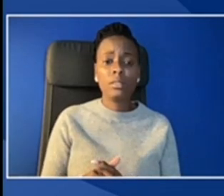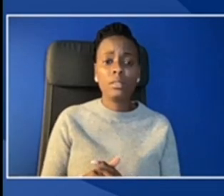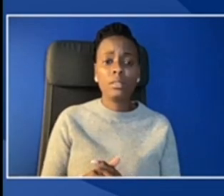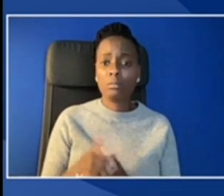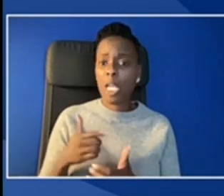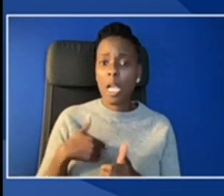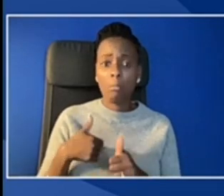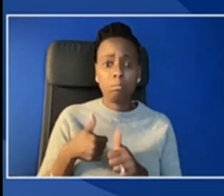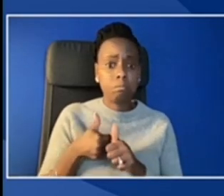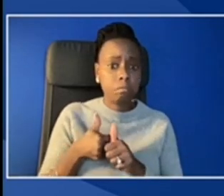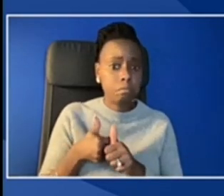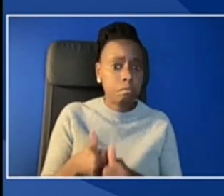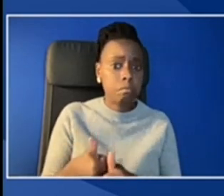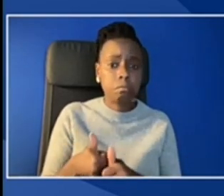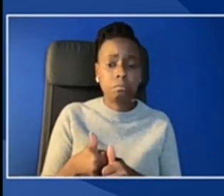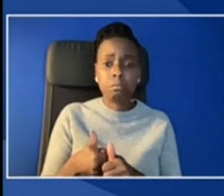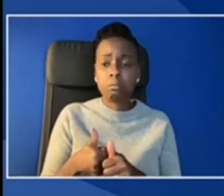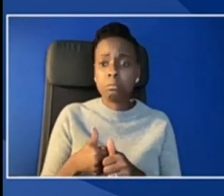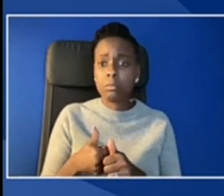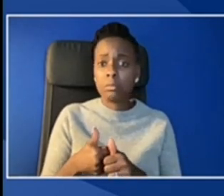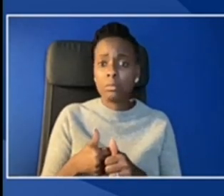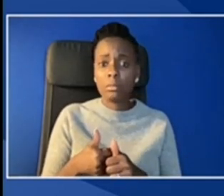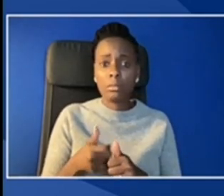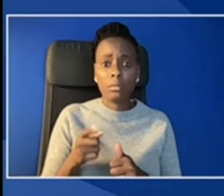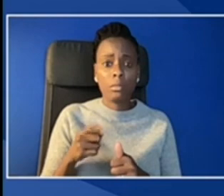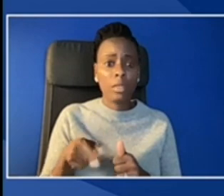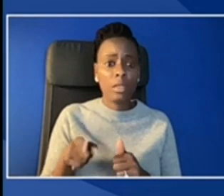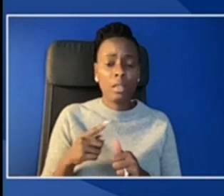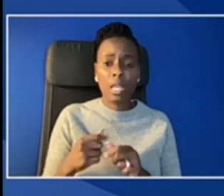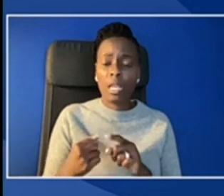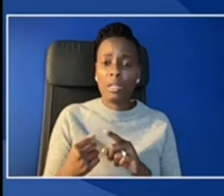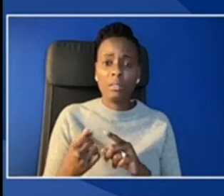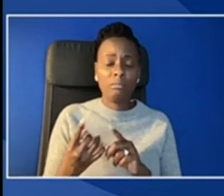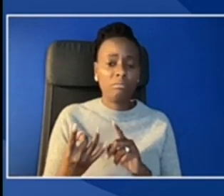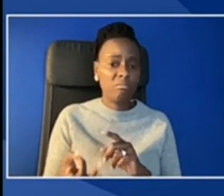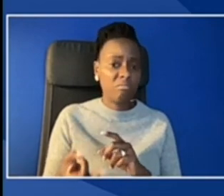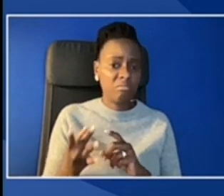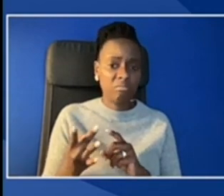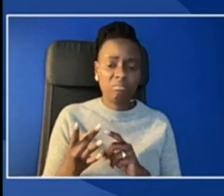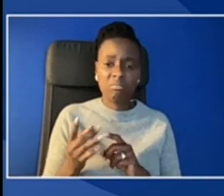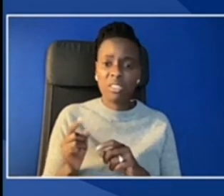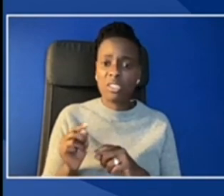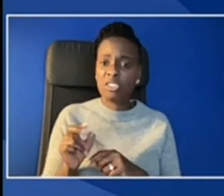And they treated me with a vial, they called it a vaccine, but it was an